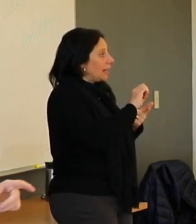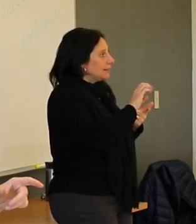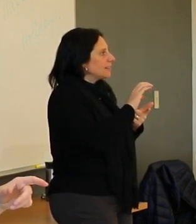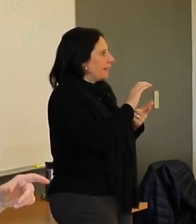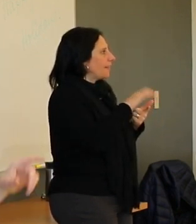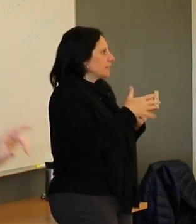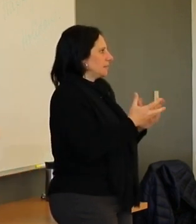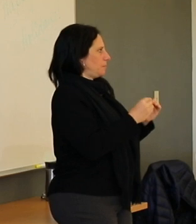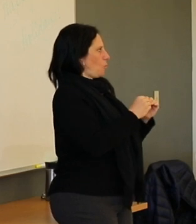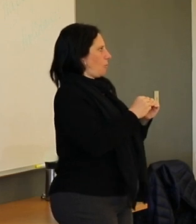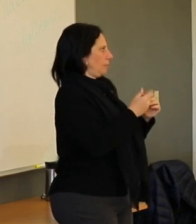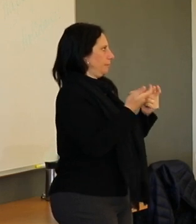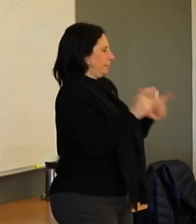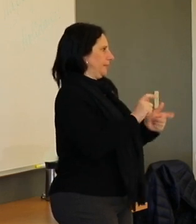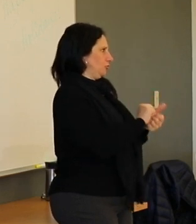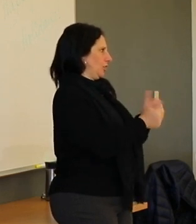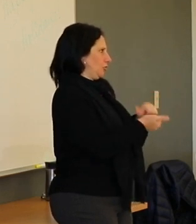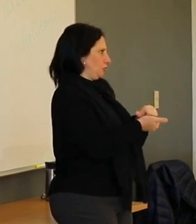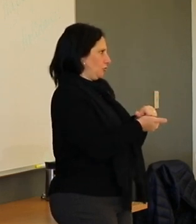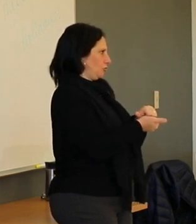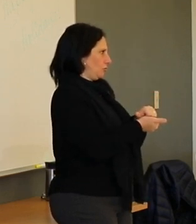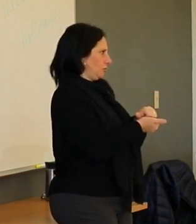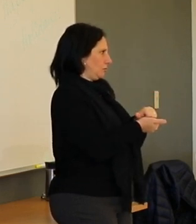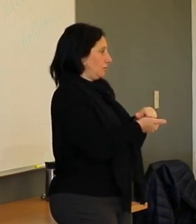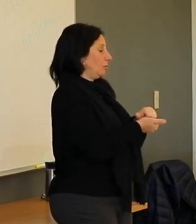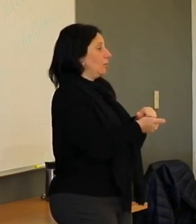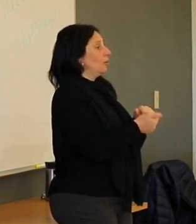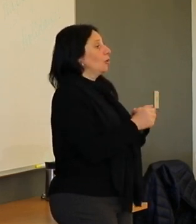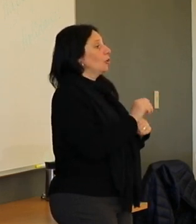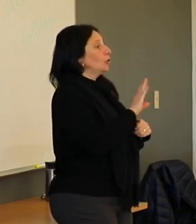and it's going to store your original outcome,